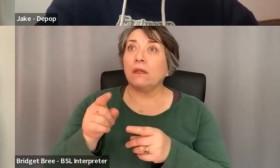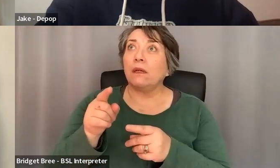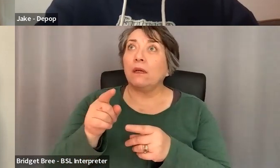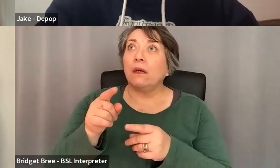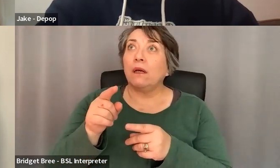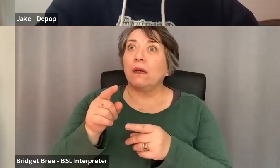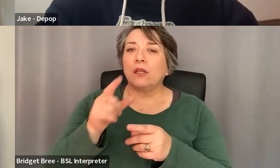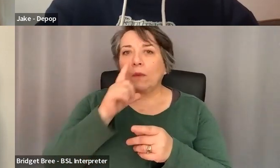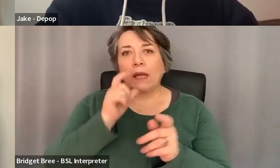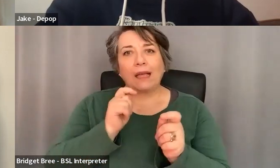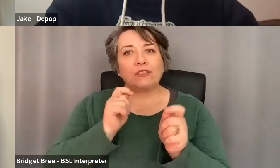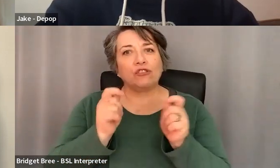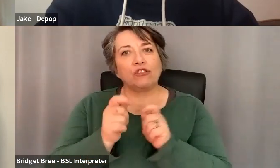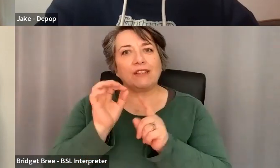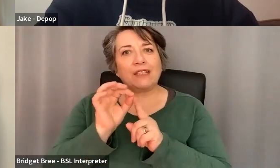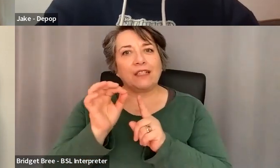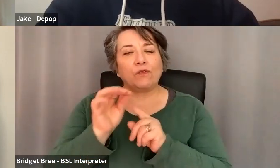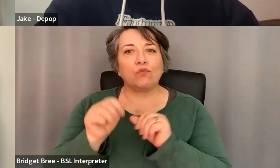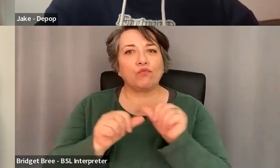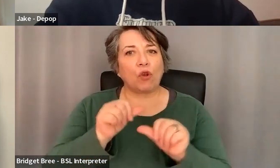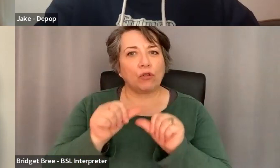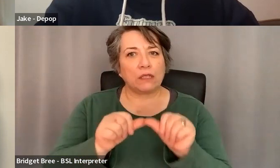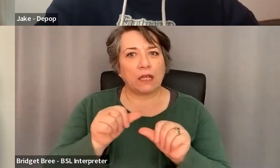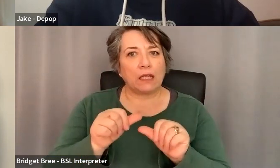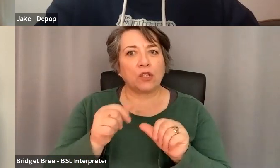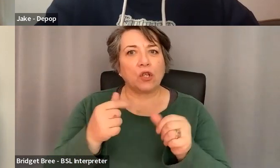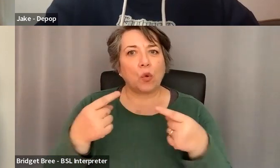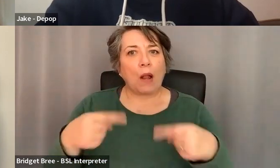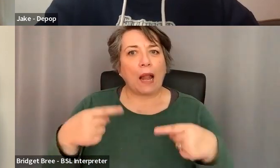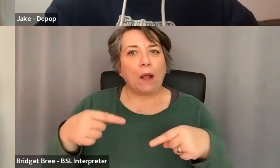the interview process slightly to allow the candidates come into the office, meet with